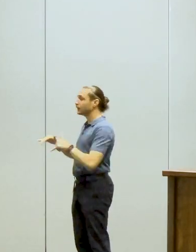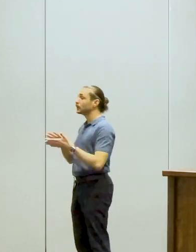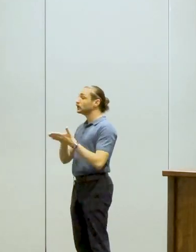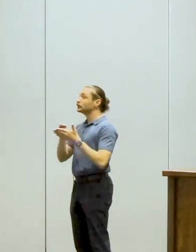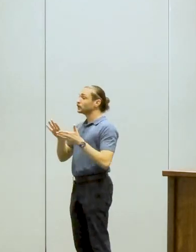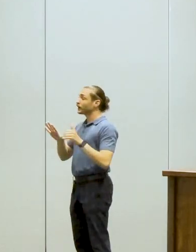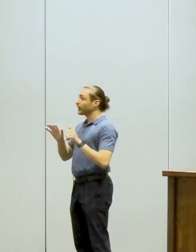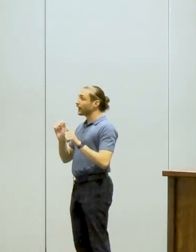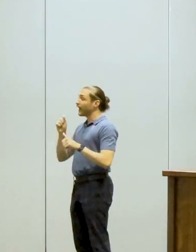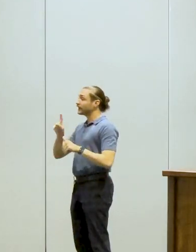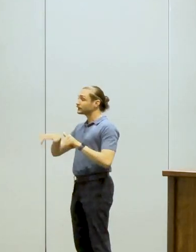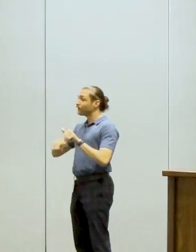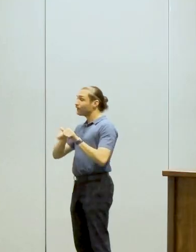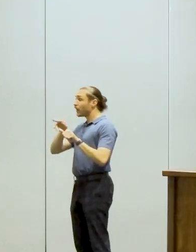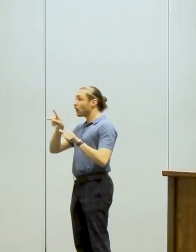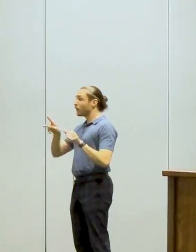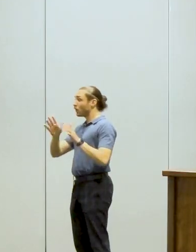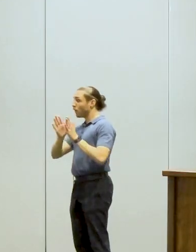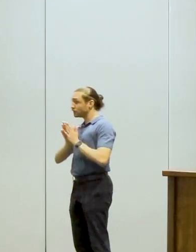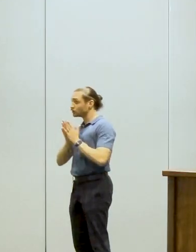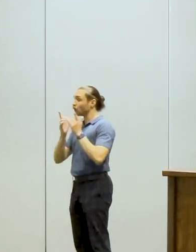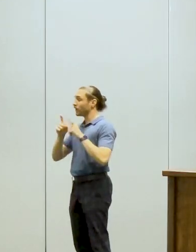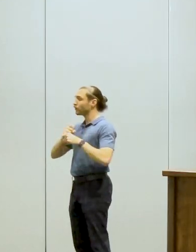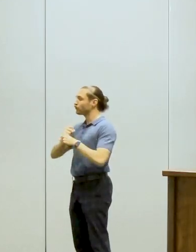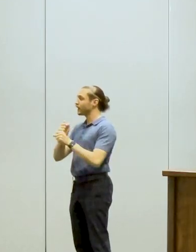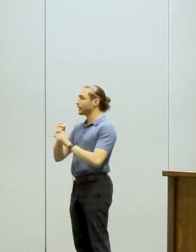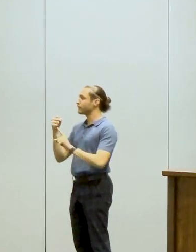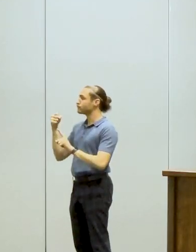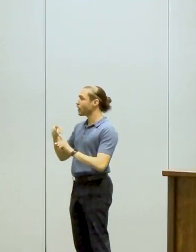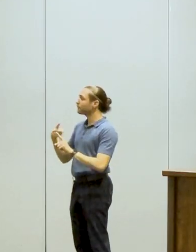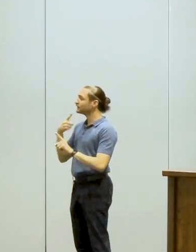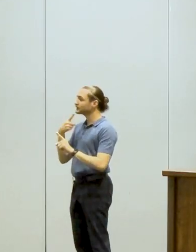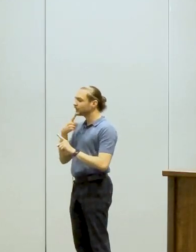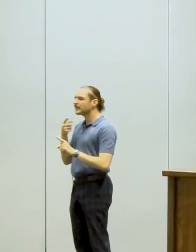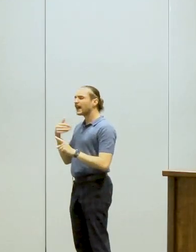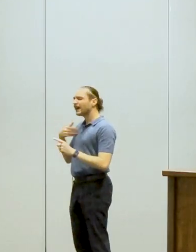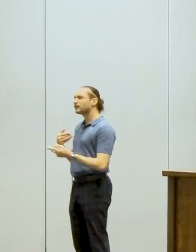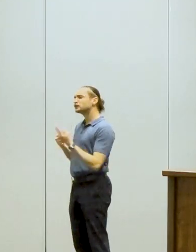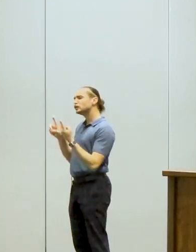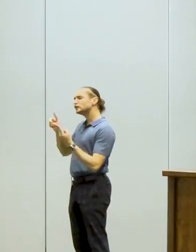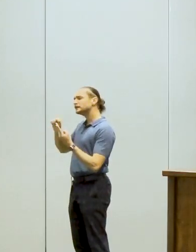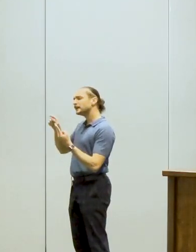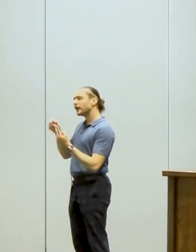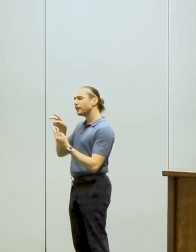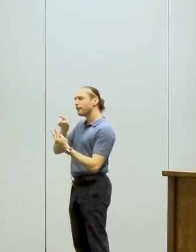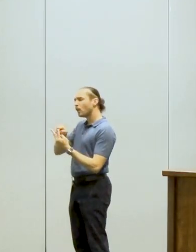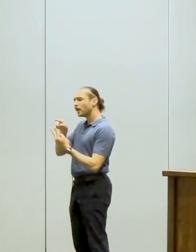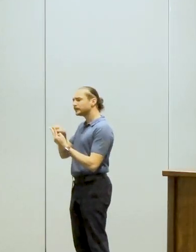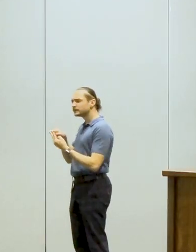generating prompts that says, explain the relationship between these data points using sound patterns right describe what